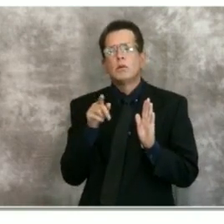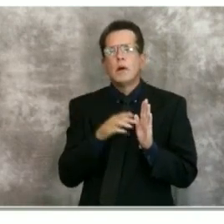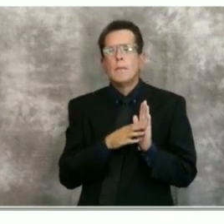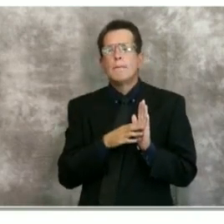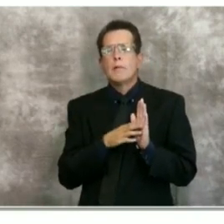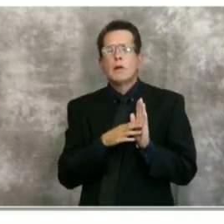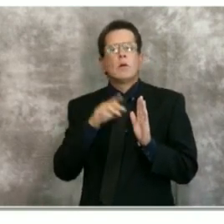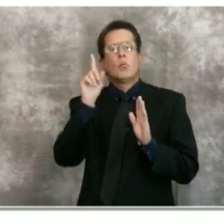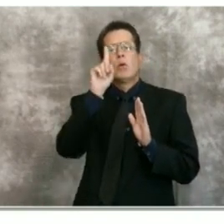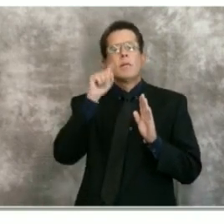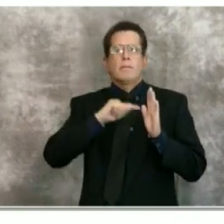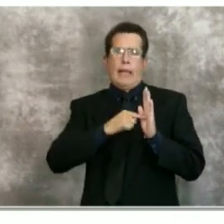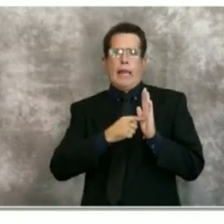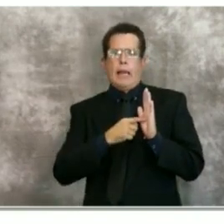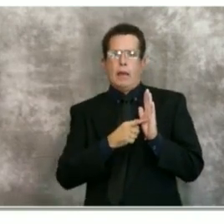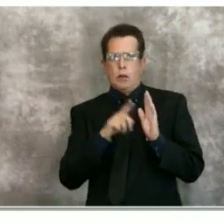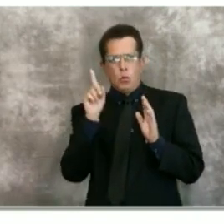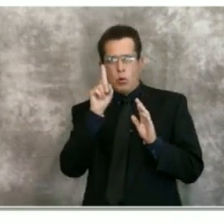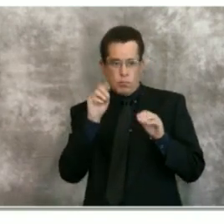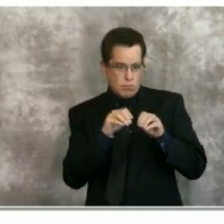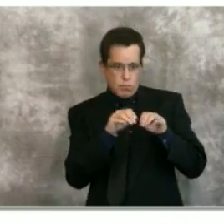IS OUR AT THE GENEALOGY CARE.